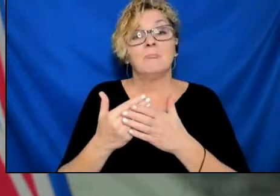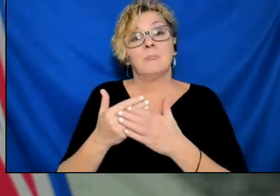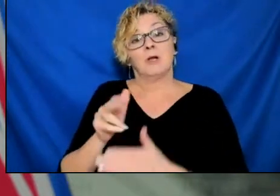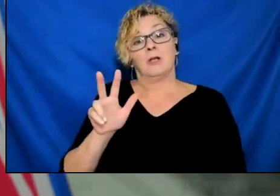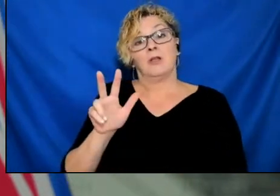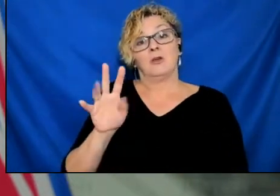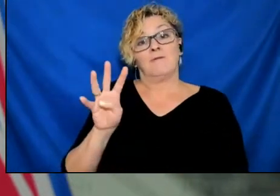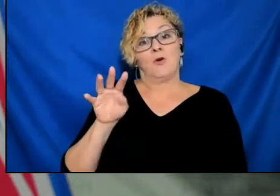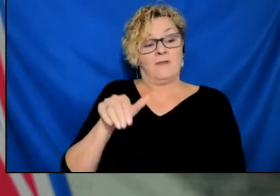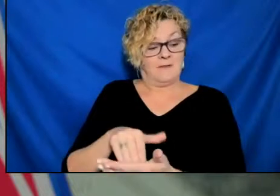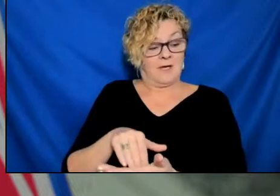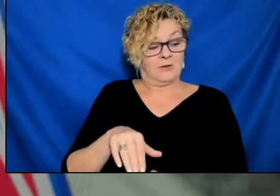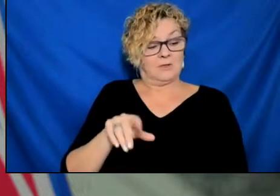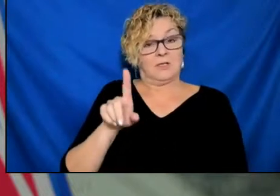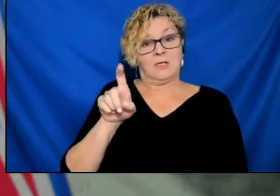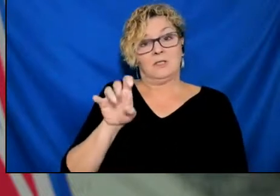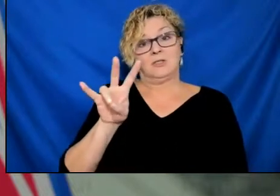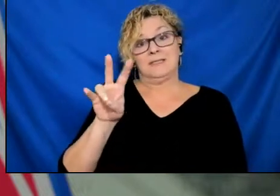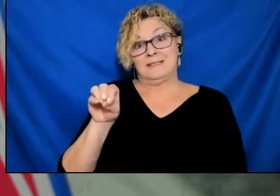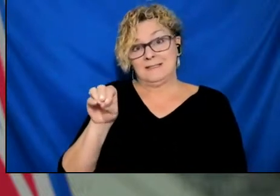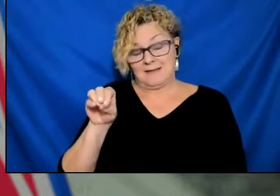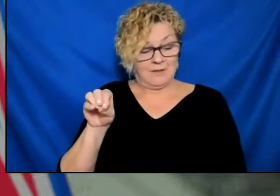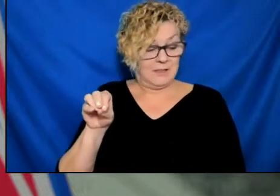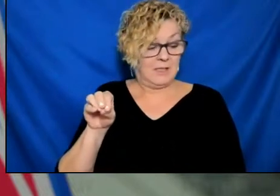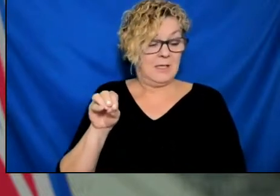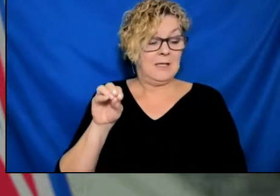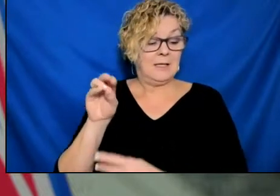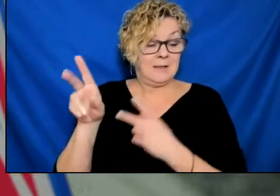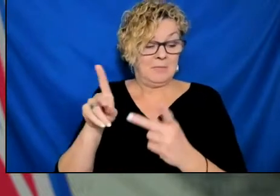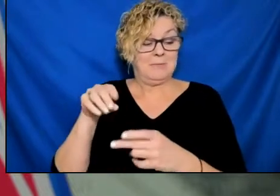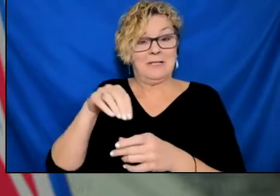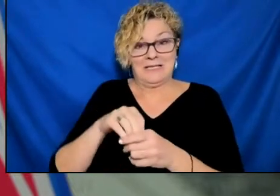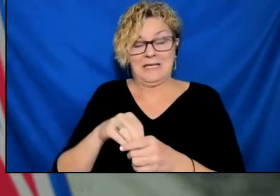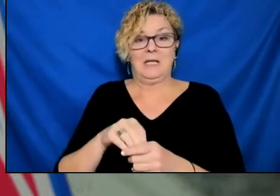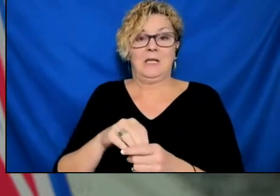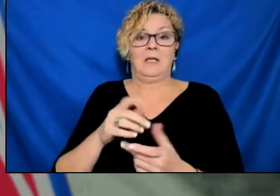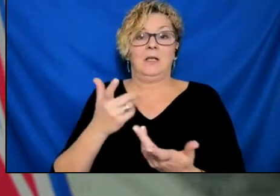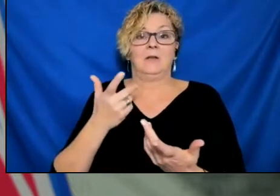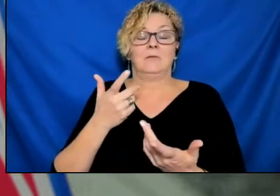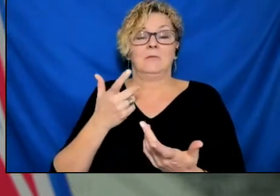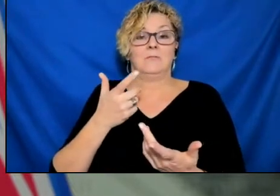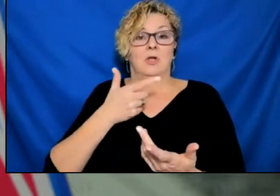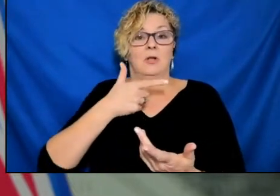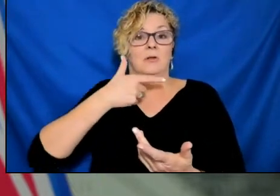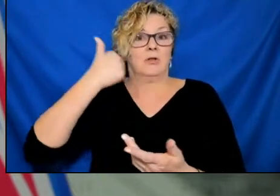That includes 503,870 for people